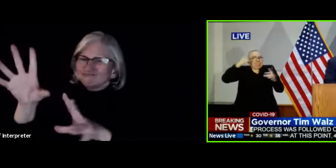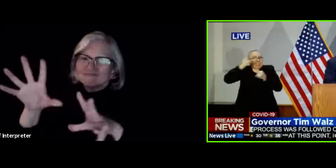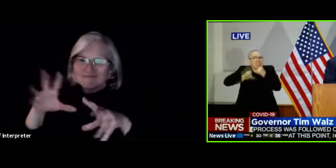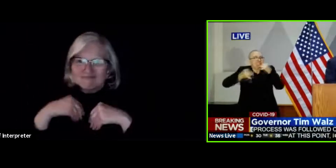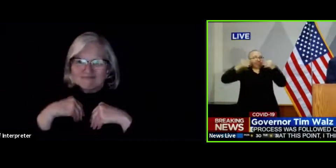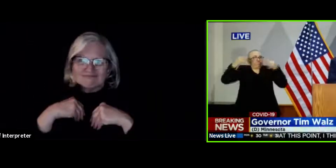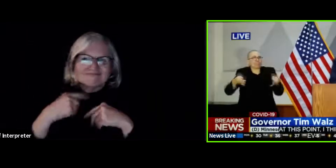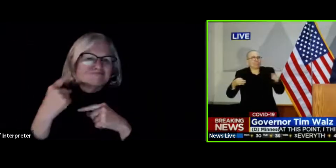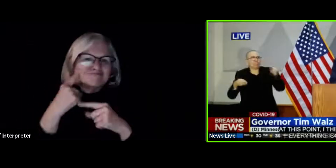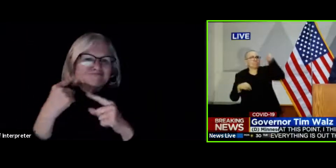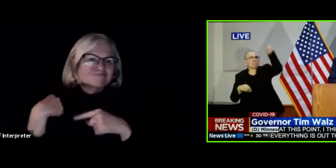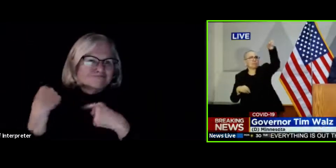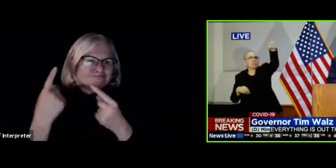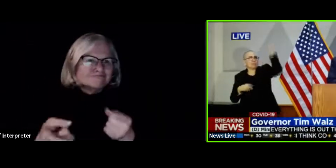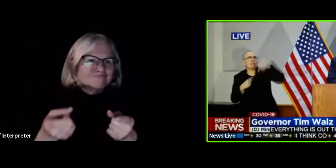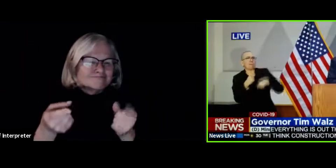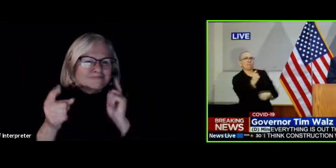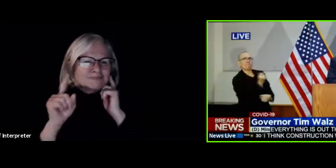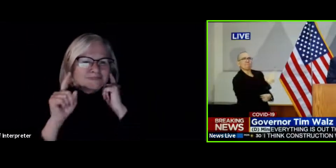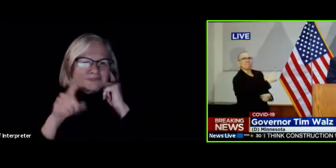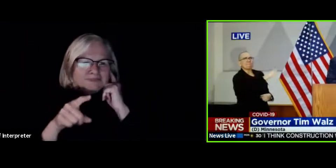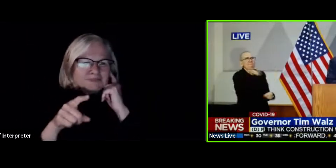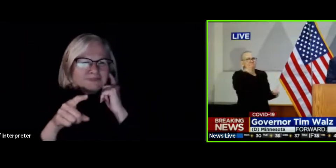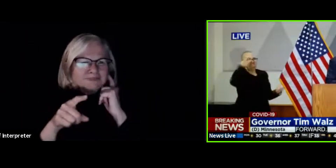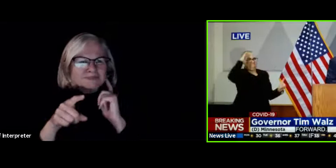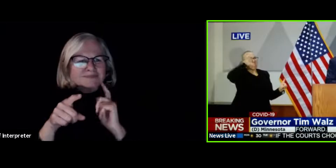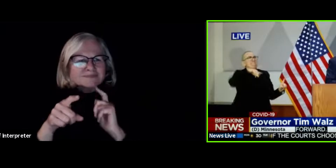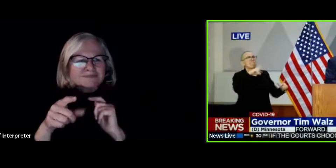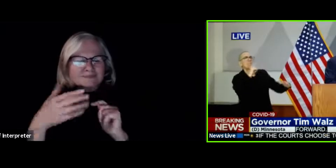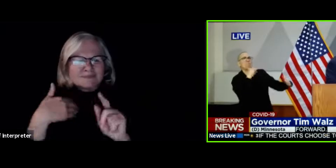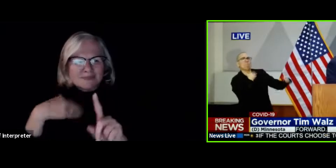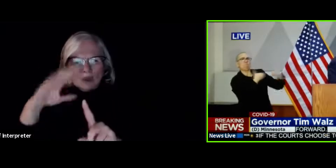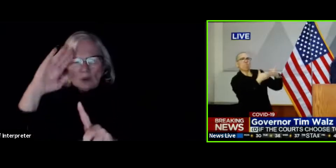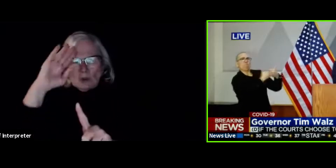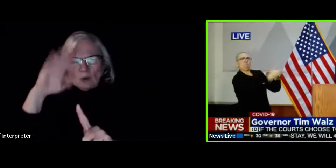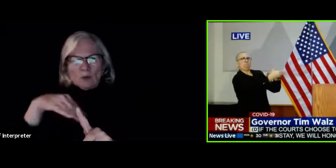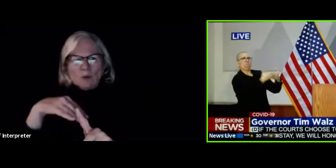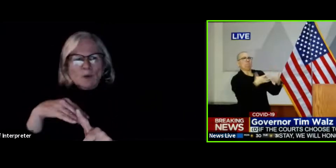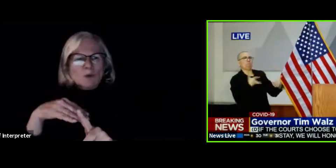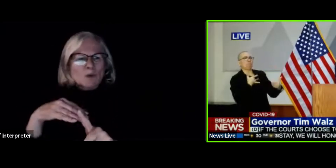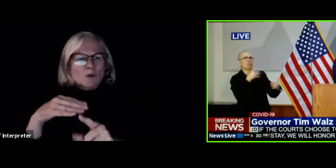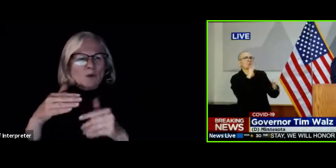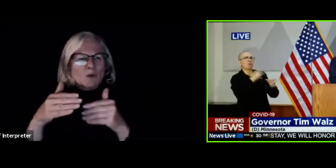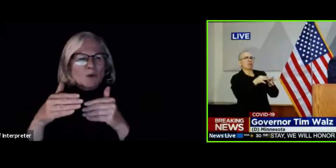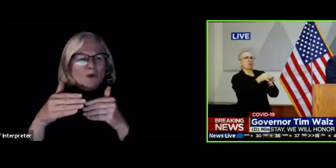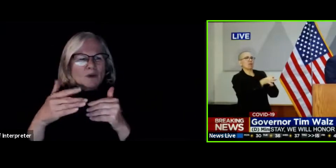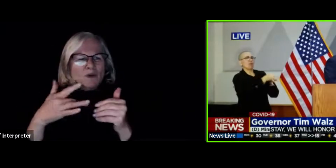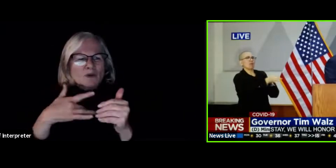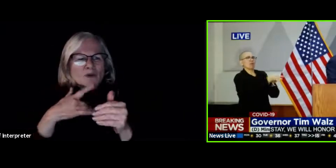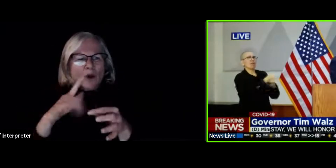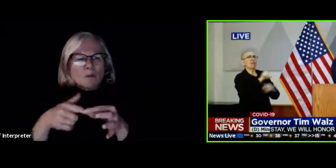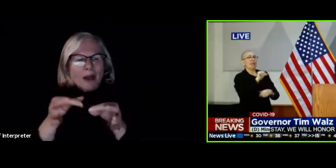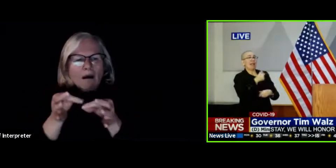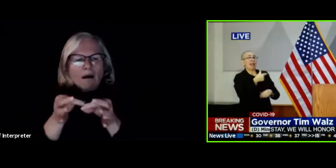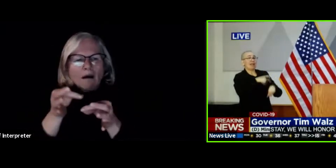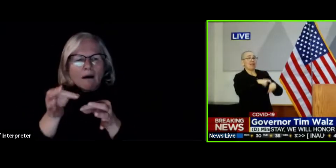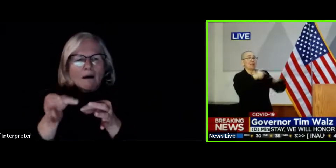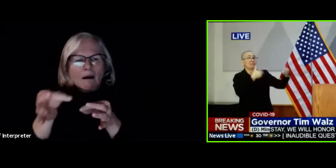TIME. [ OFF MIC, CAN'T UNDERSTAND]